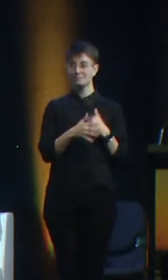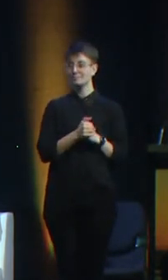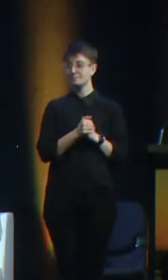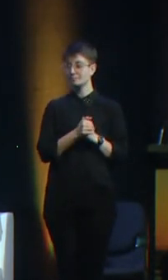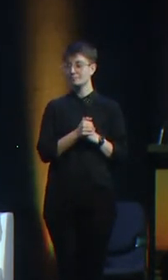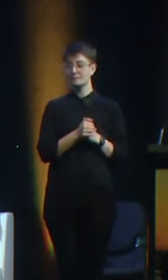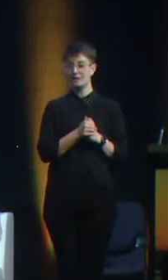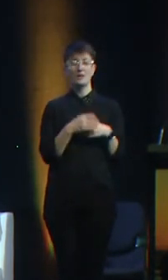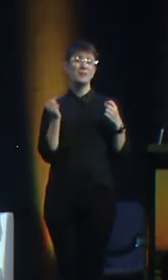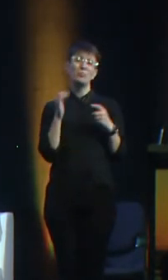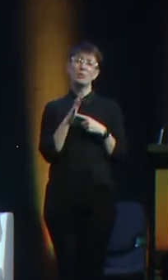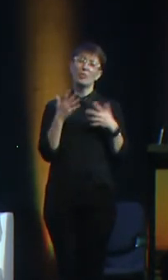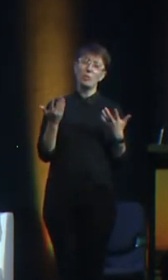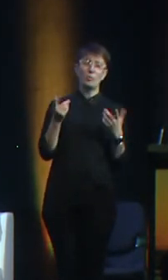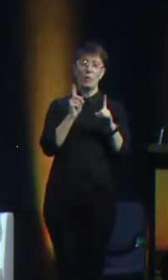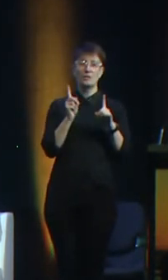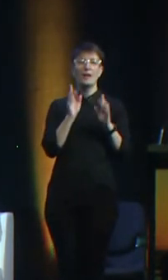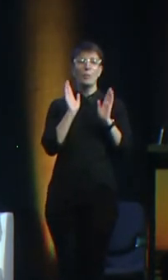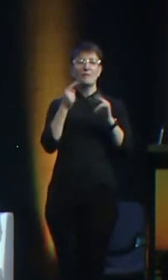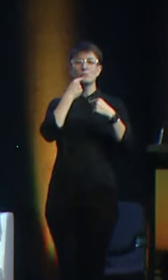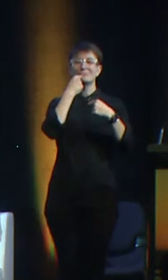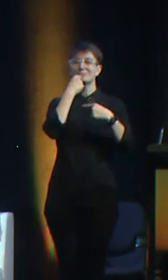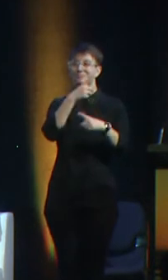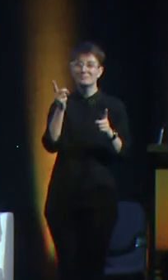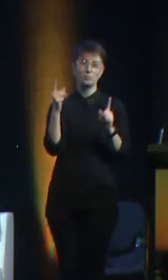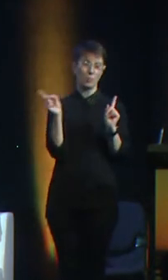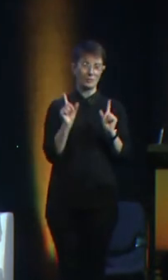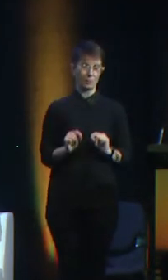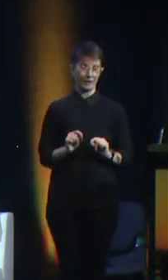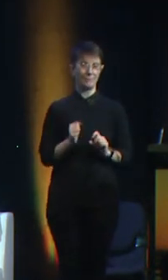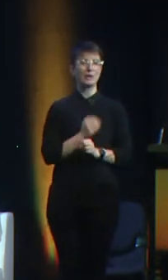that we articulate what it is that we're doing at a local level, engage with the community,